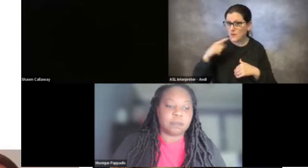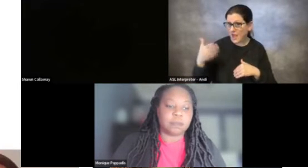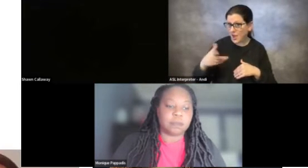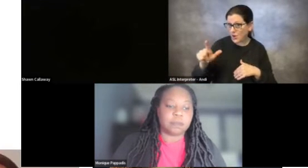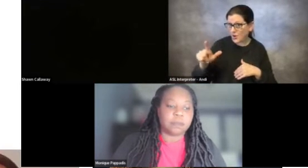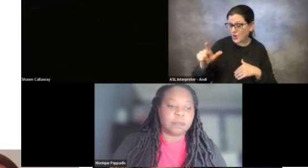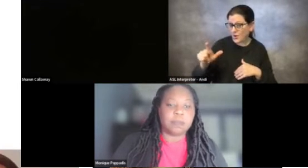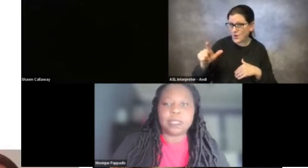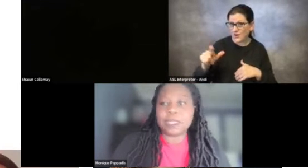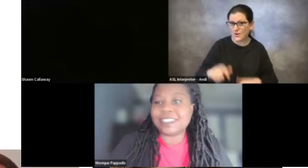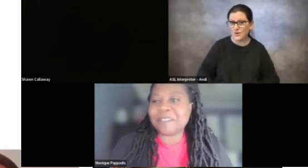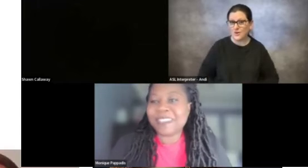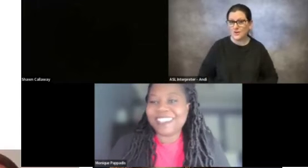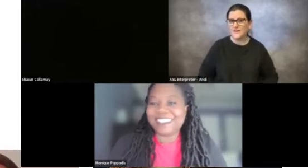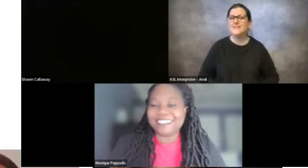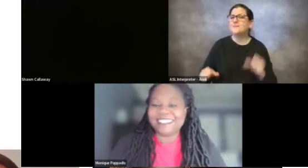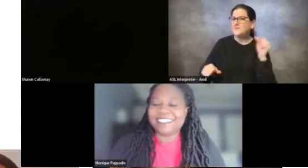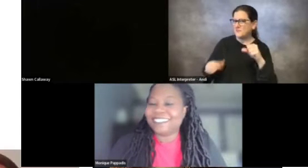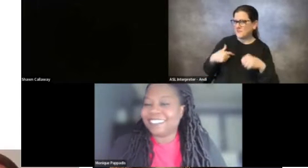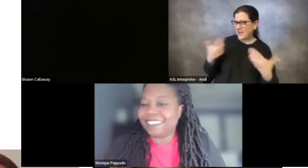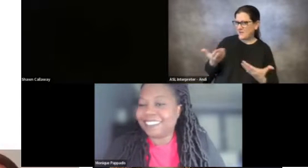Monique Pappadis: Carol? Yes, I'm here. Shawn Callaway: Thank you